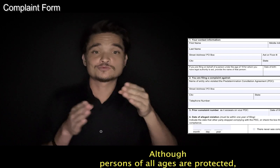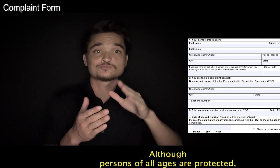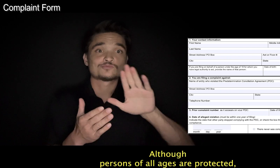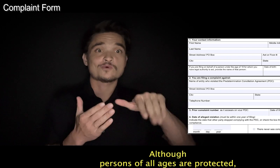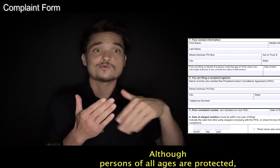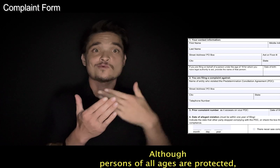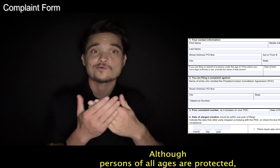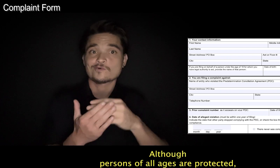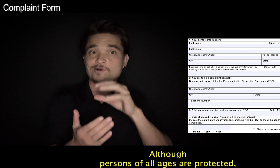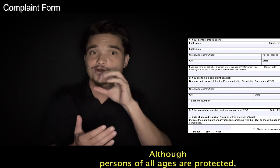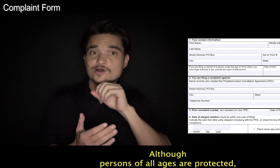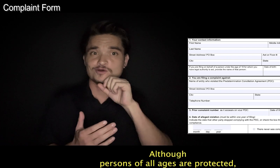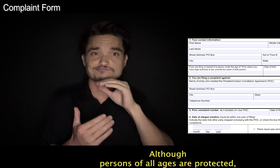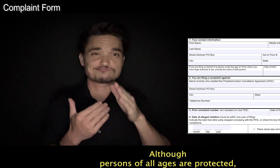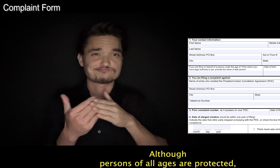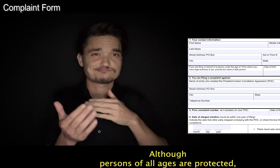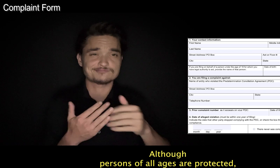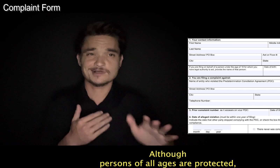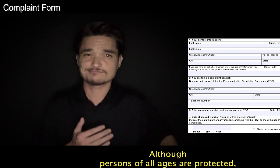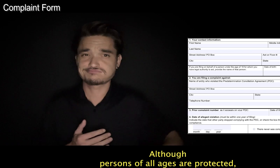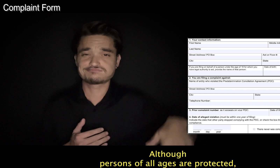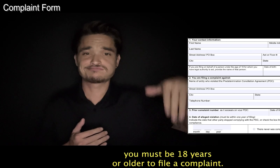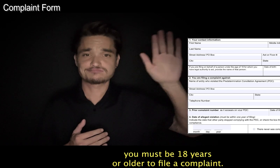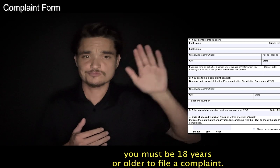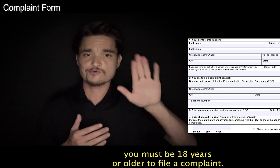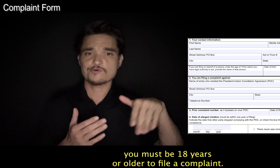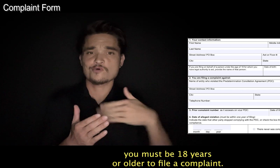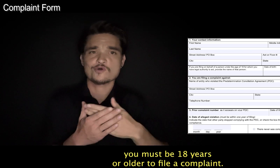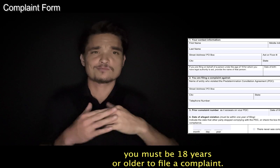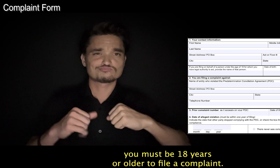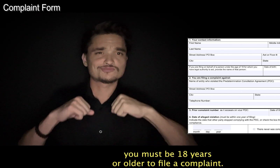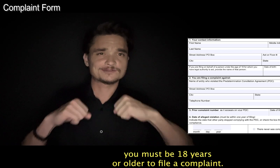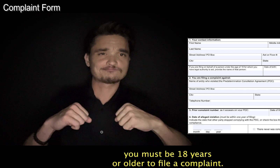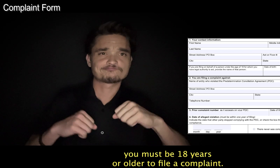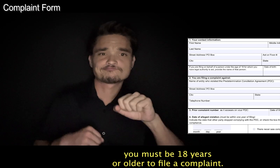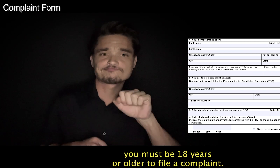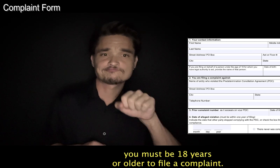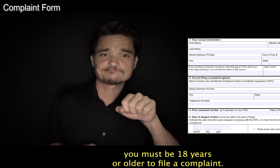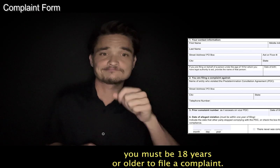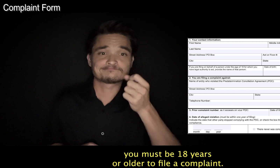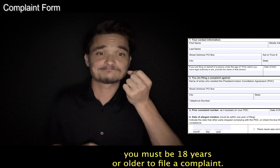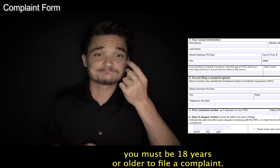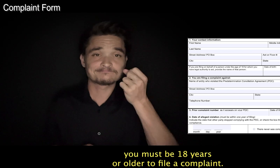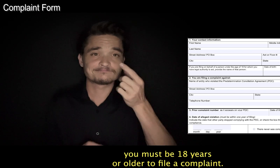Although persons of all ages are protected, you must be 18 years or older to file a complaint.